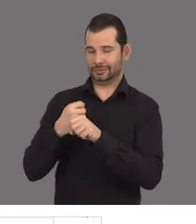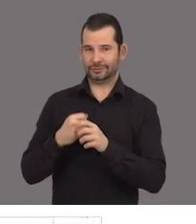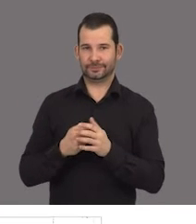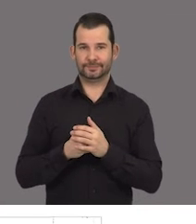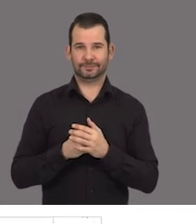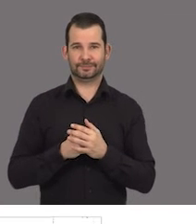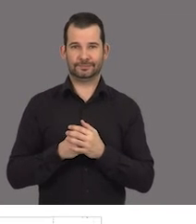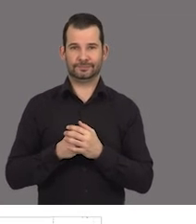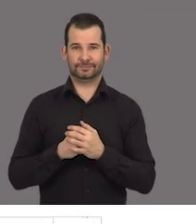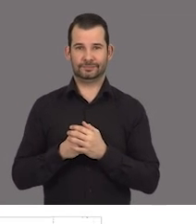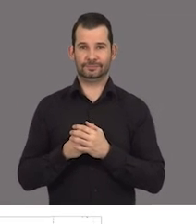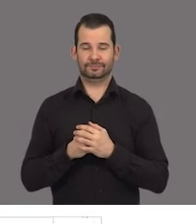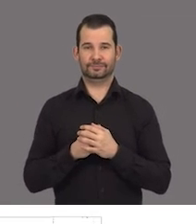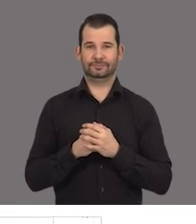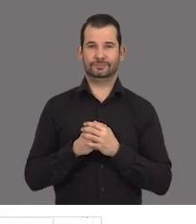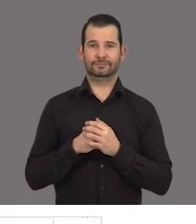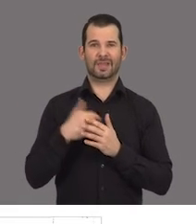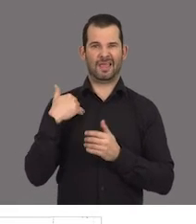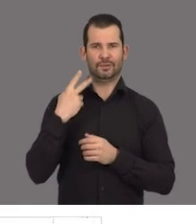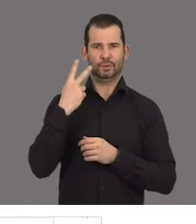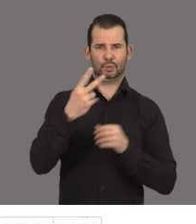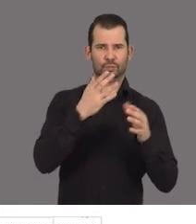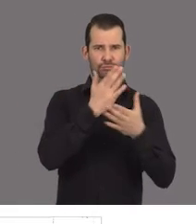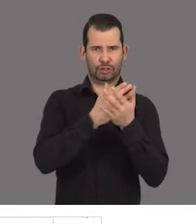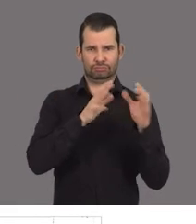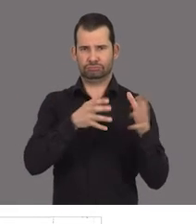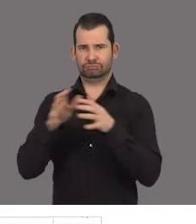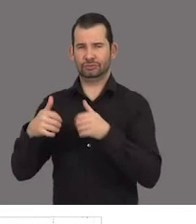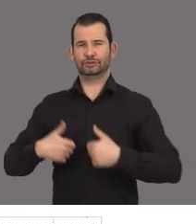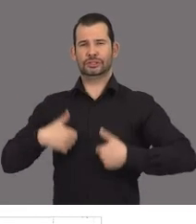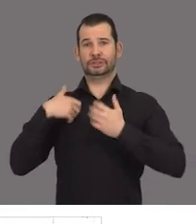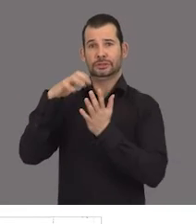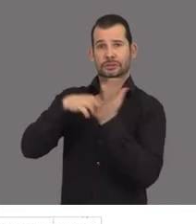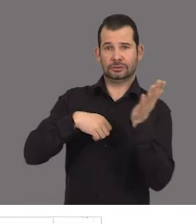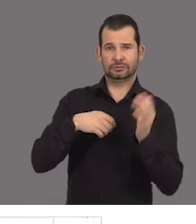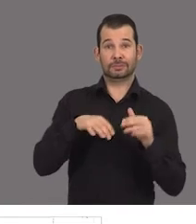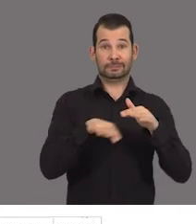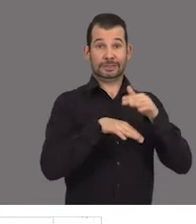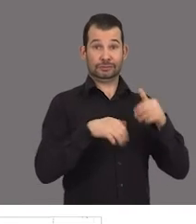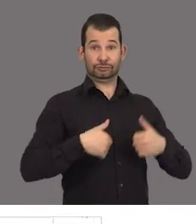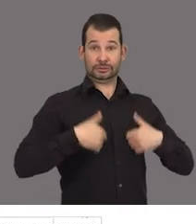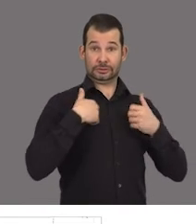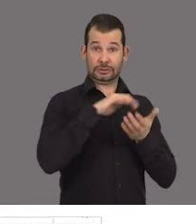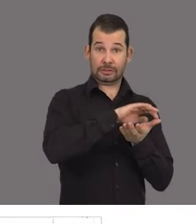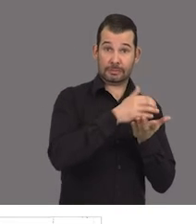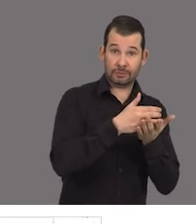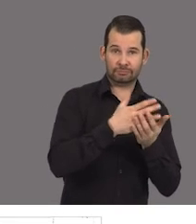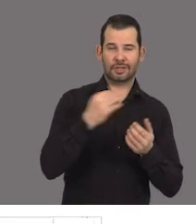There are two parts to the residency deduction: a basic residency amount and an additional residency amount.